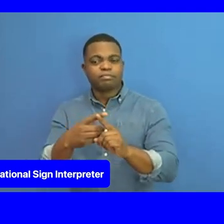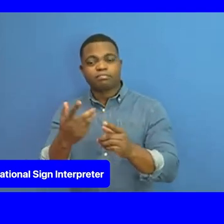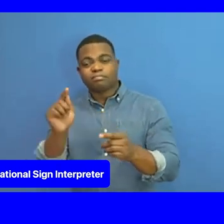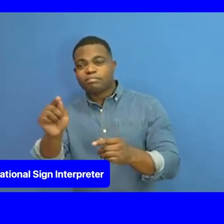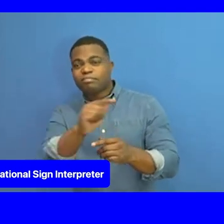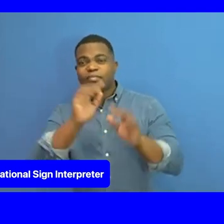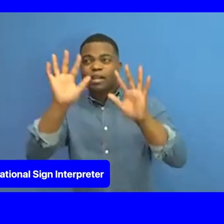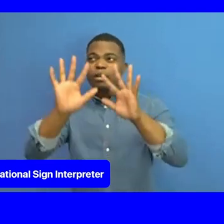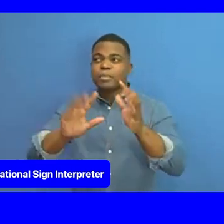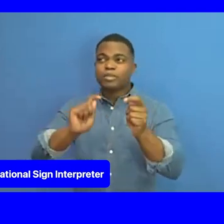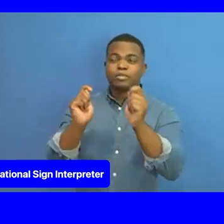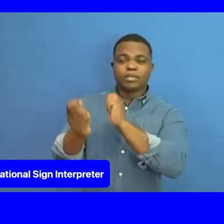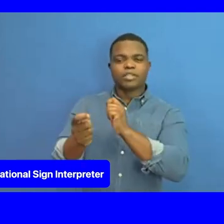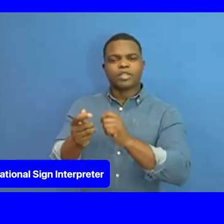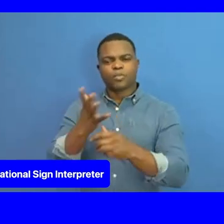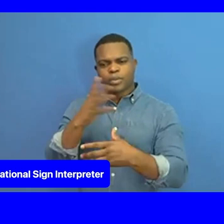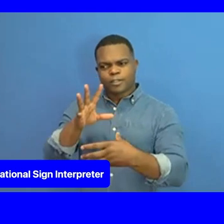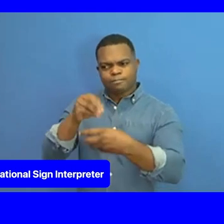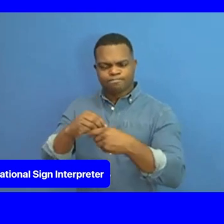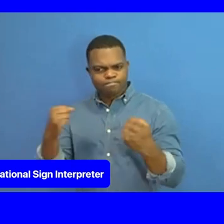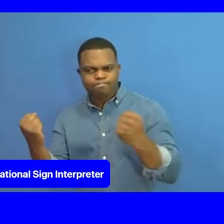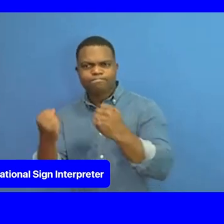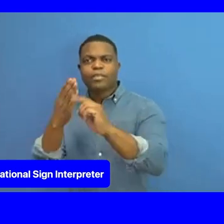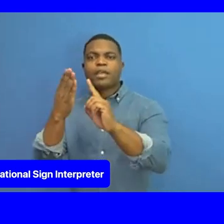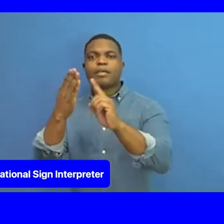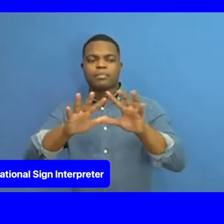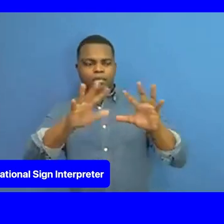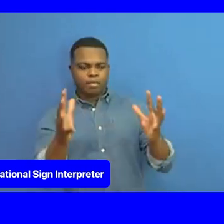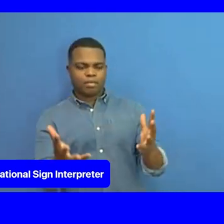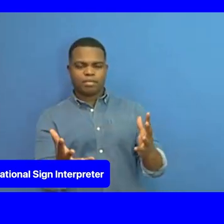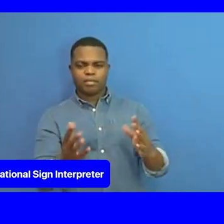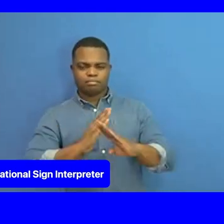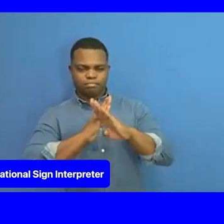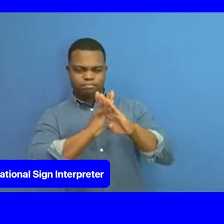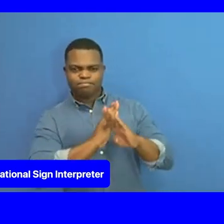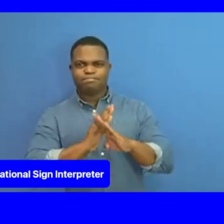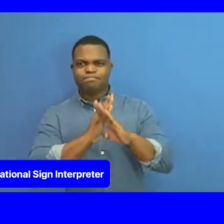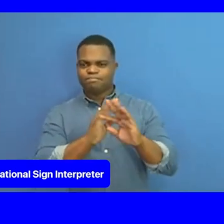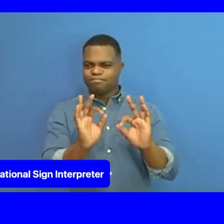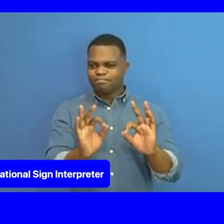through Creative Europe funding because these challenges are not in the past tense.